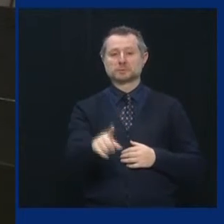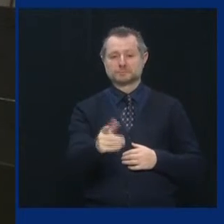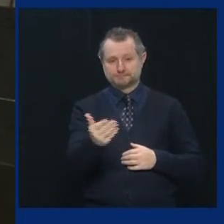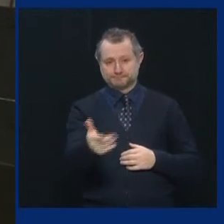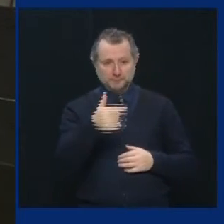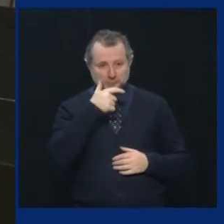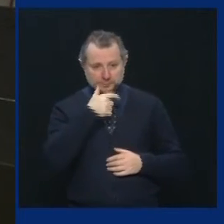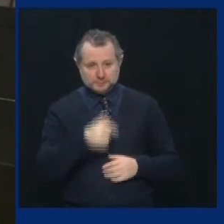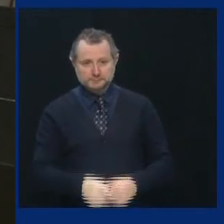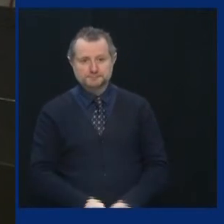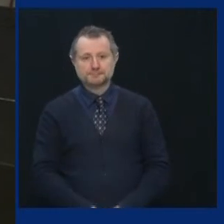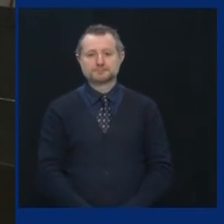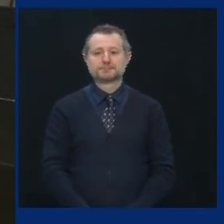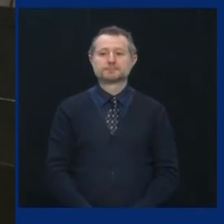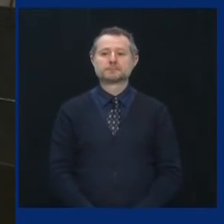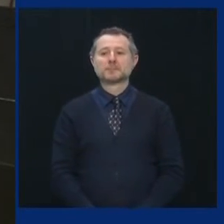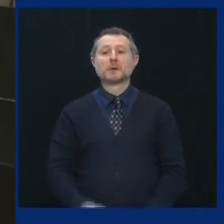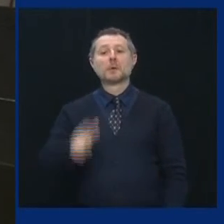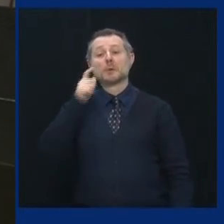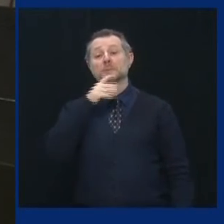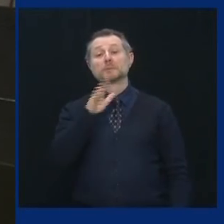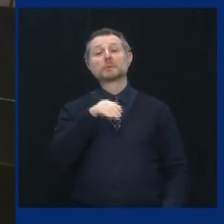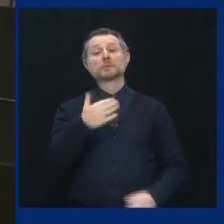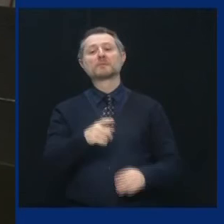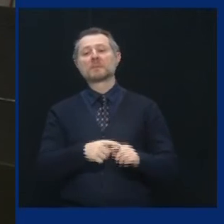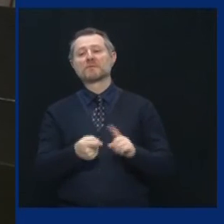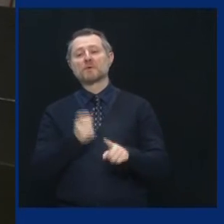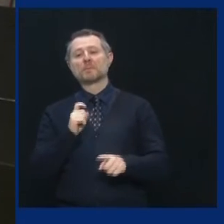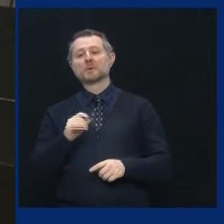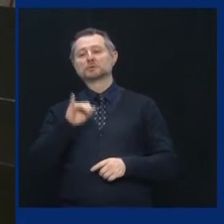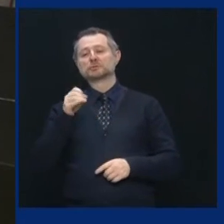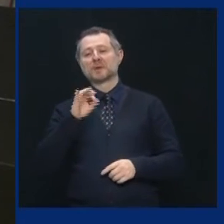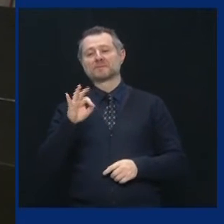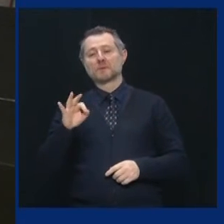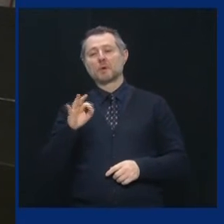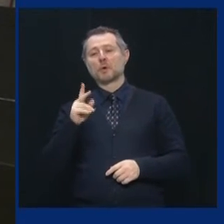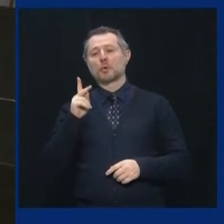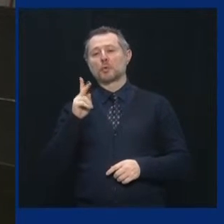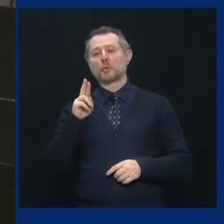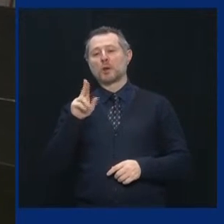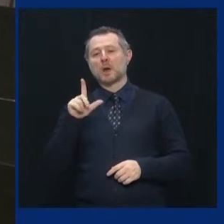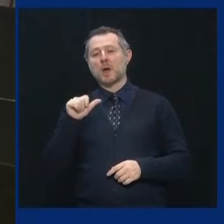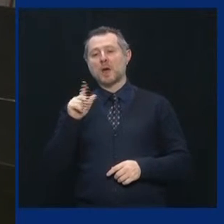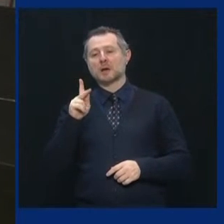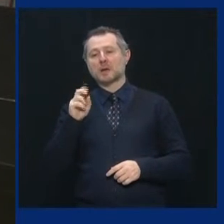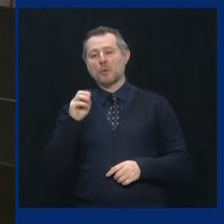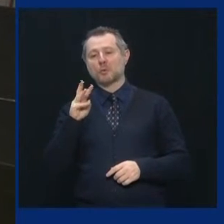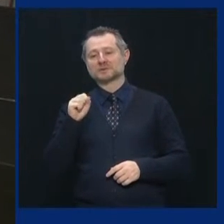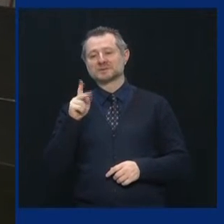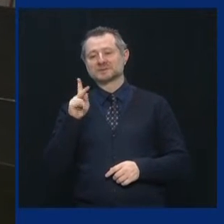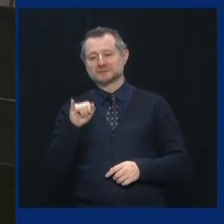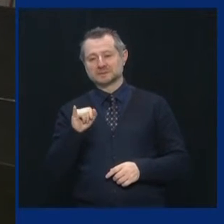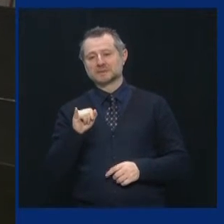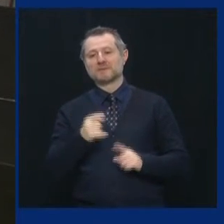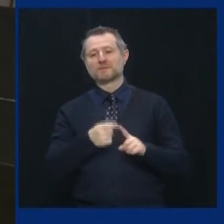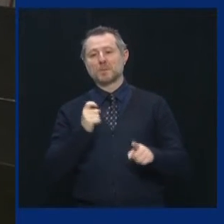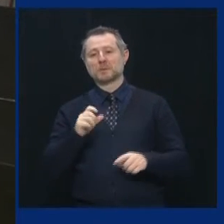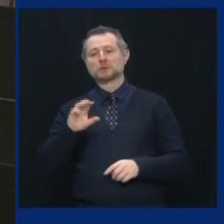THAT'S GOOD. NOTHING ELSE, DR. RHODES? NEXT QUESTION, OPERATOR.